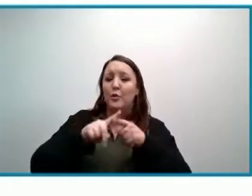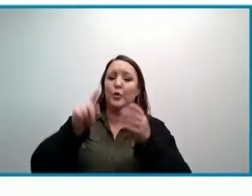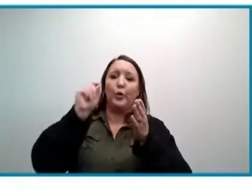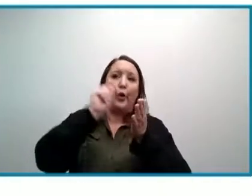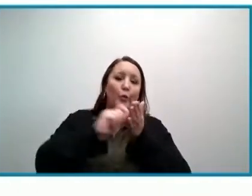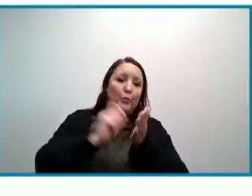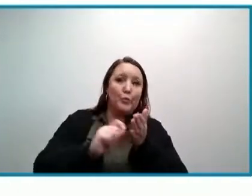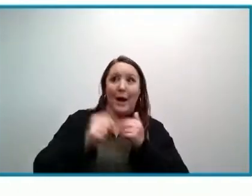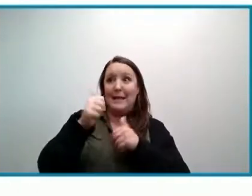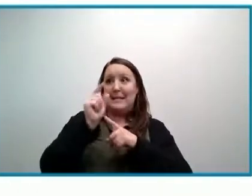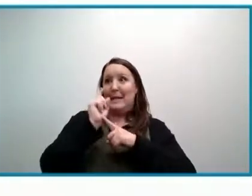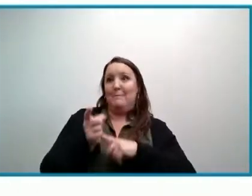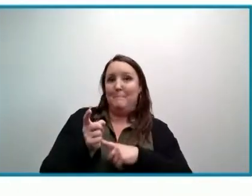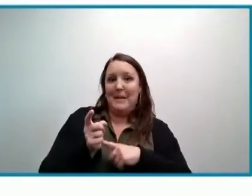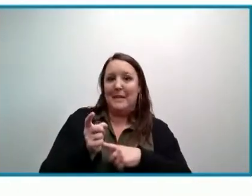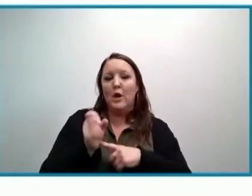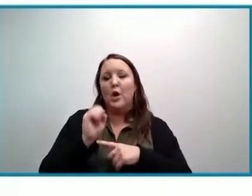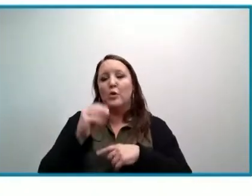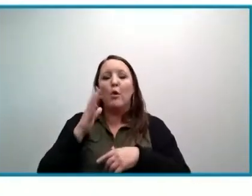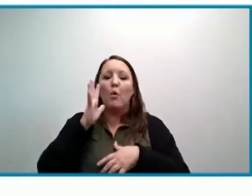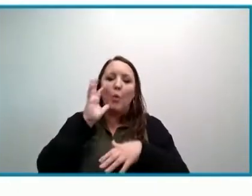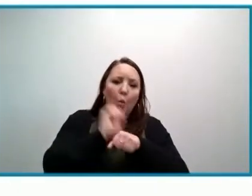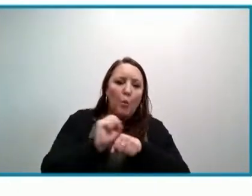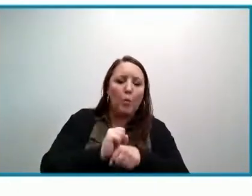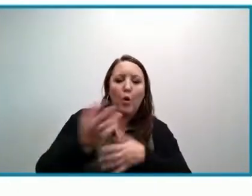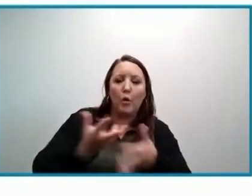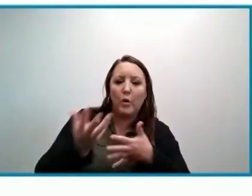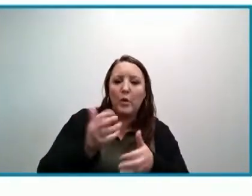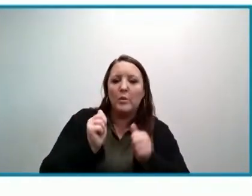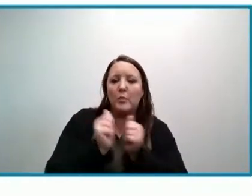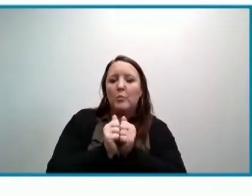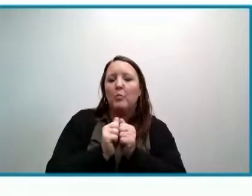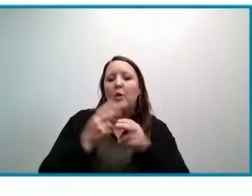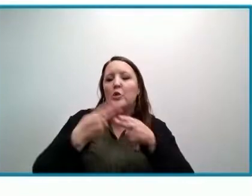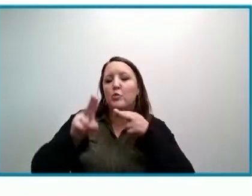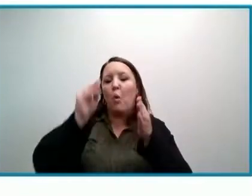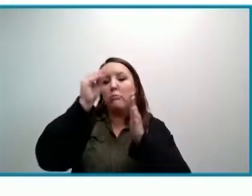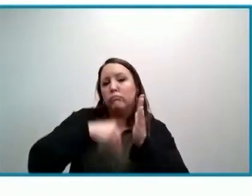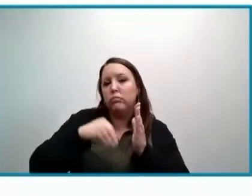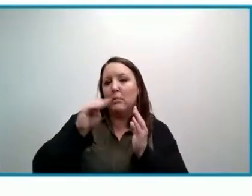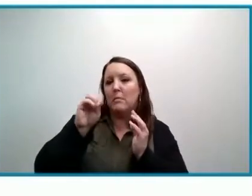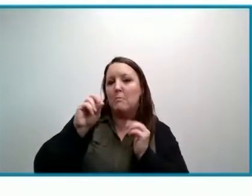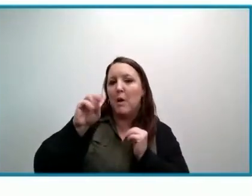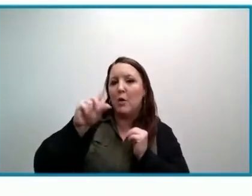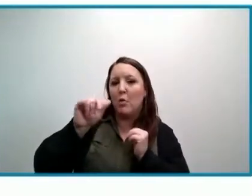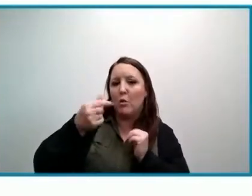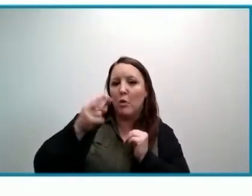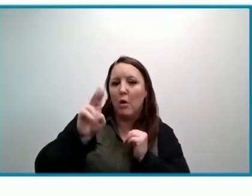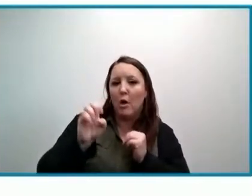play. So we will work with them with just monologues or work with them ... I've done, uh, where we've had to pivot and work on like,